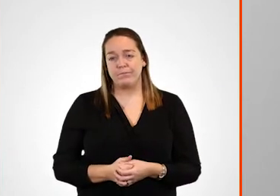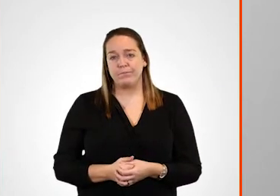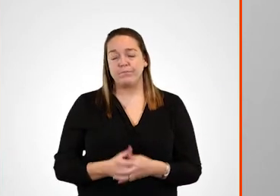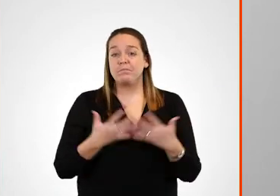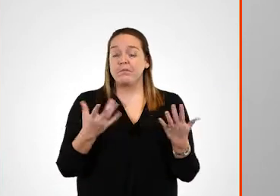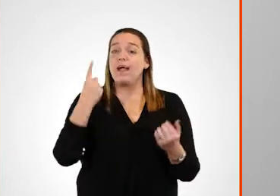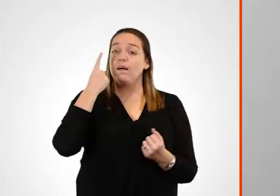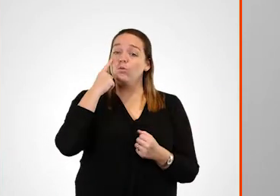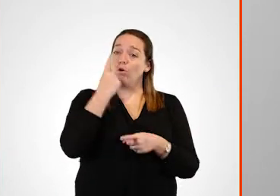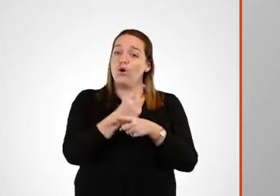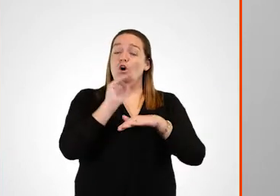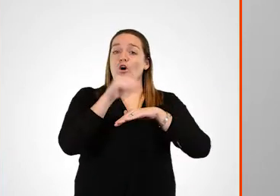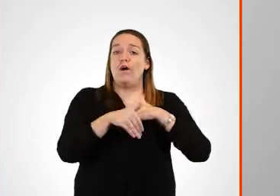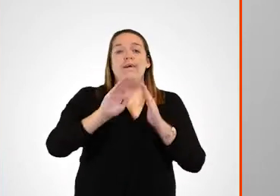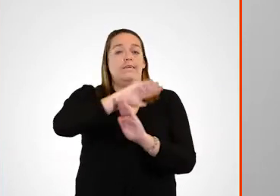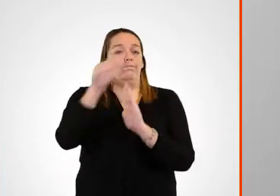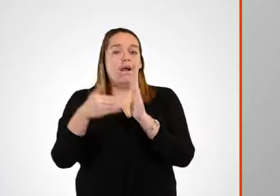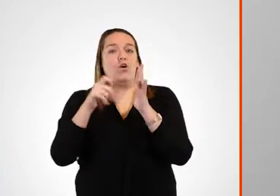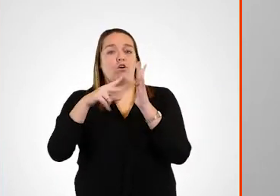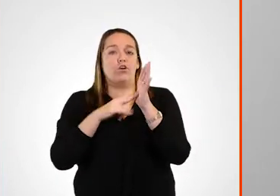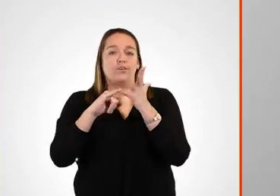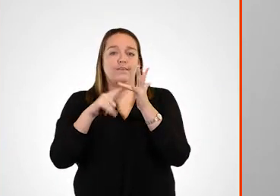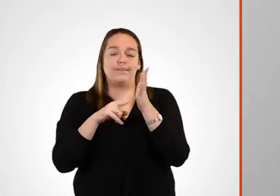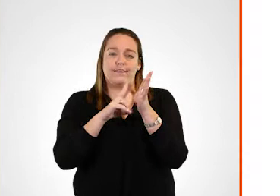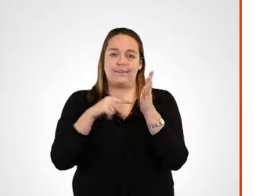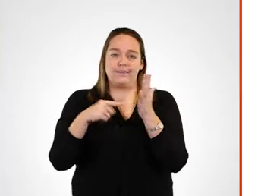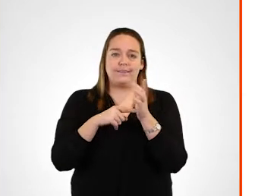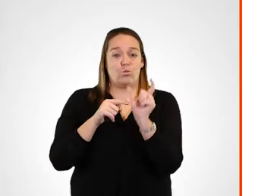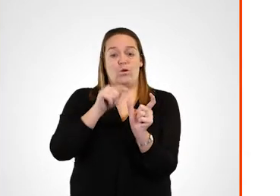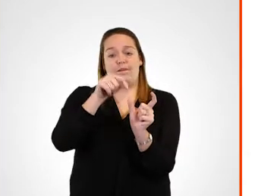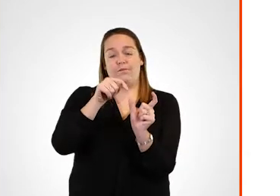Let's move on and talk about the final consonants then.